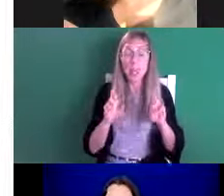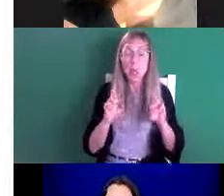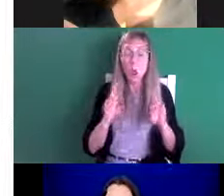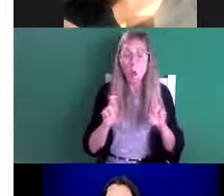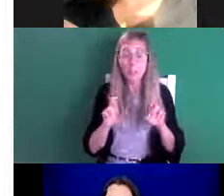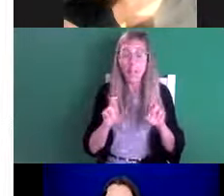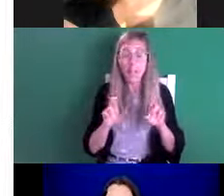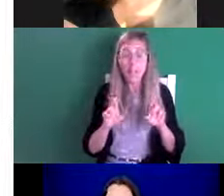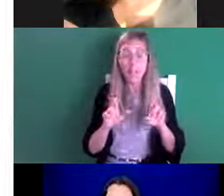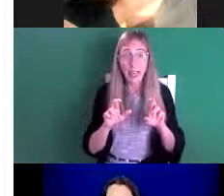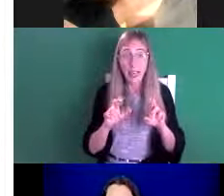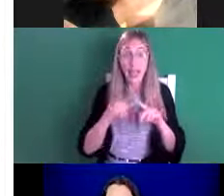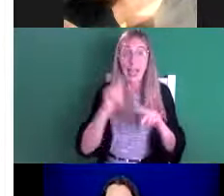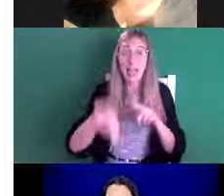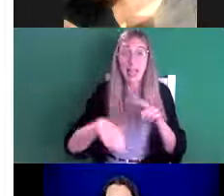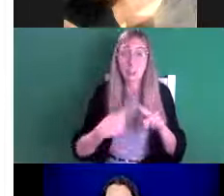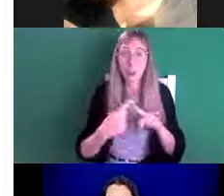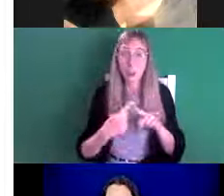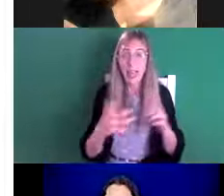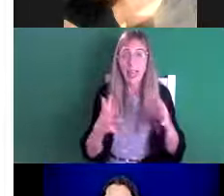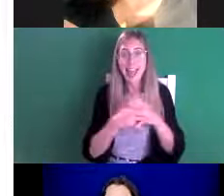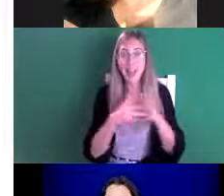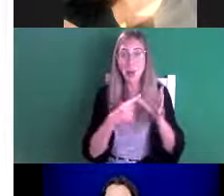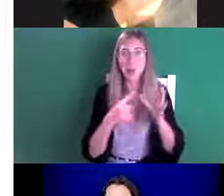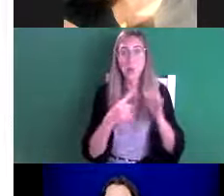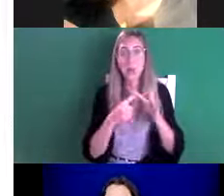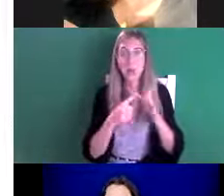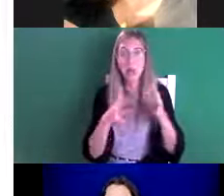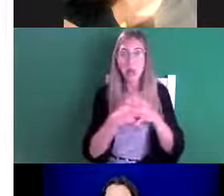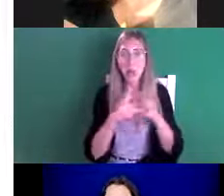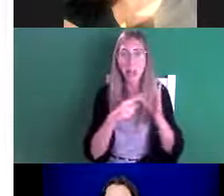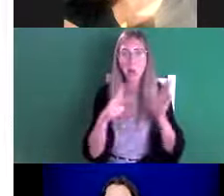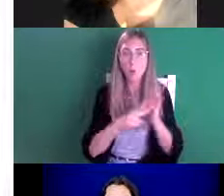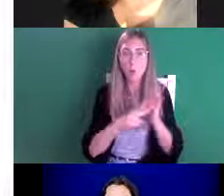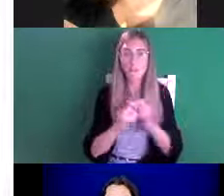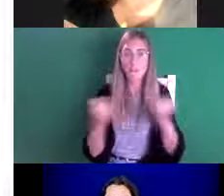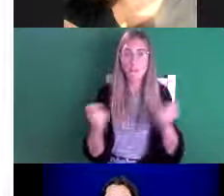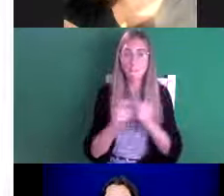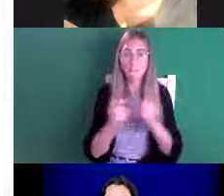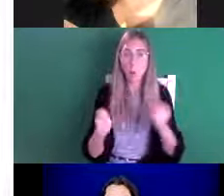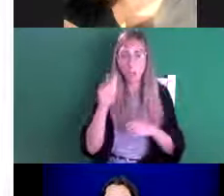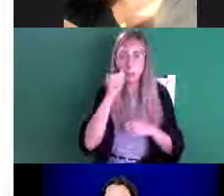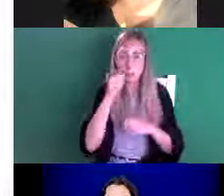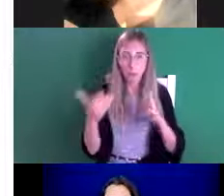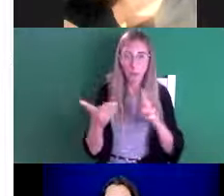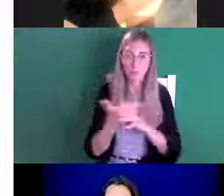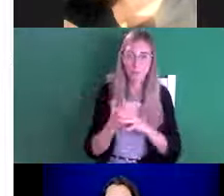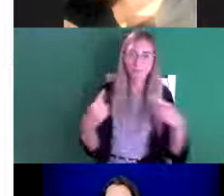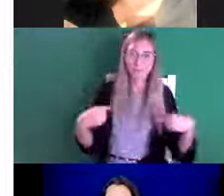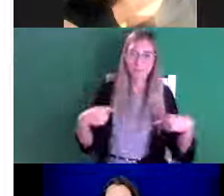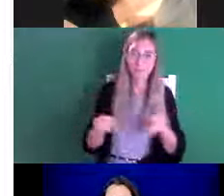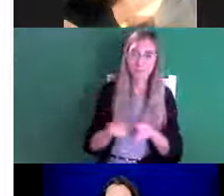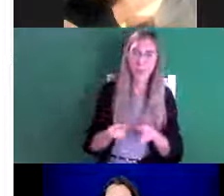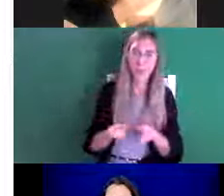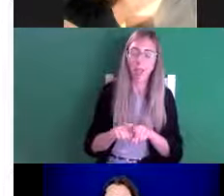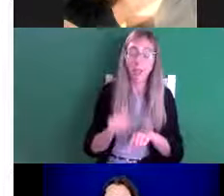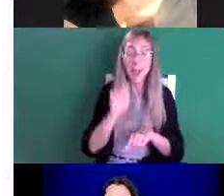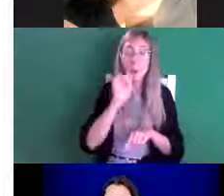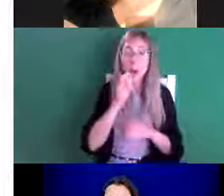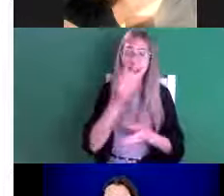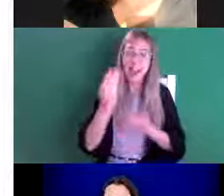ready for distribution so i say a little bit more later about the film and about the book sorry i